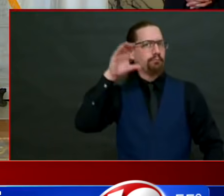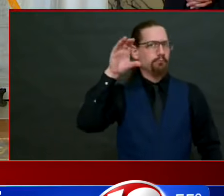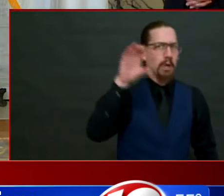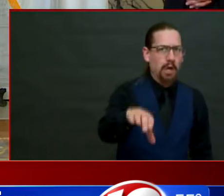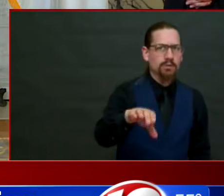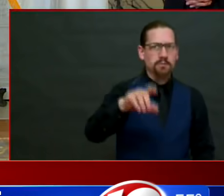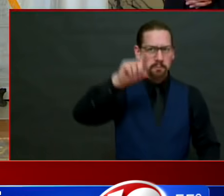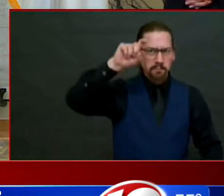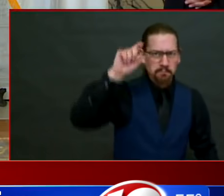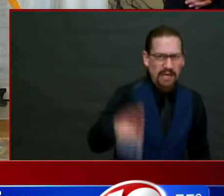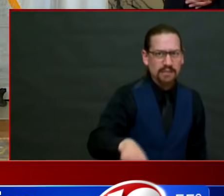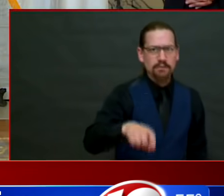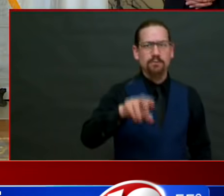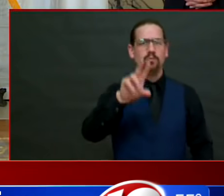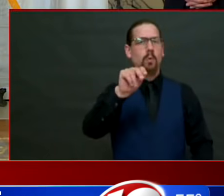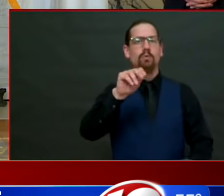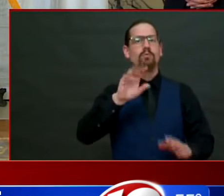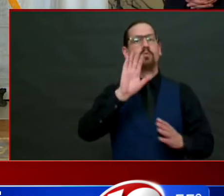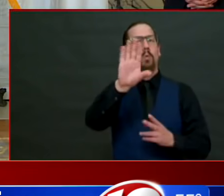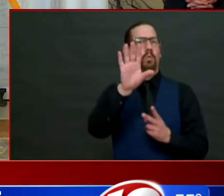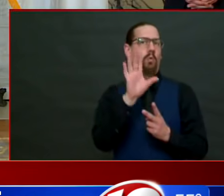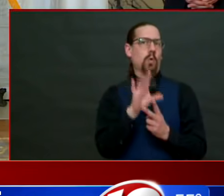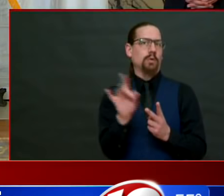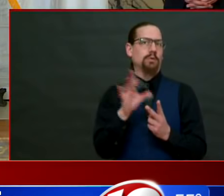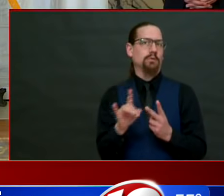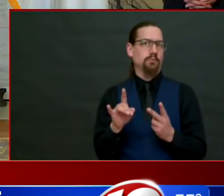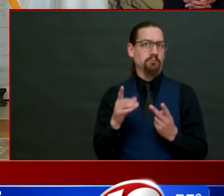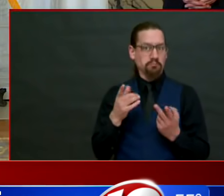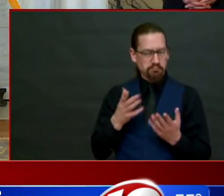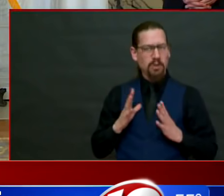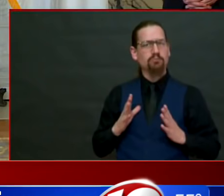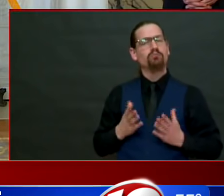NERVOUS, YOU DON'T WANT TO DO IT, WHATEVER, THAT WILL ALWAYS